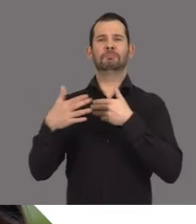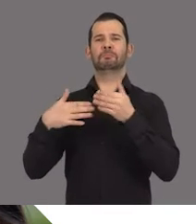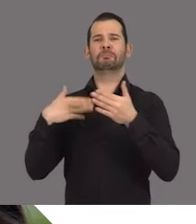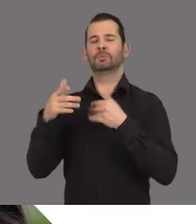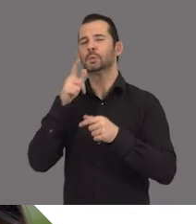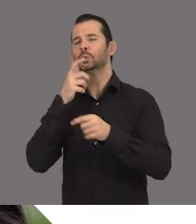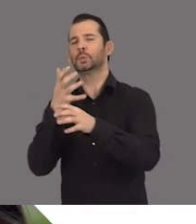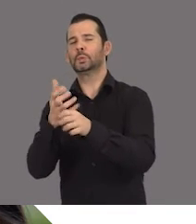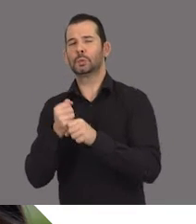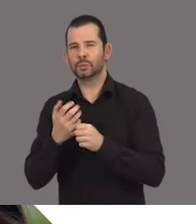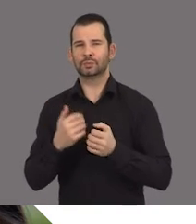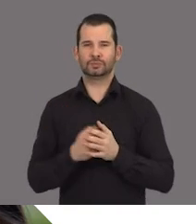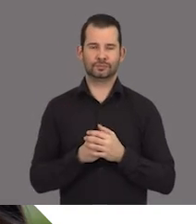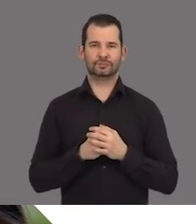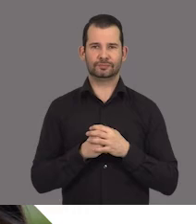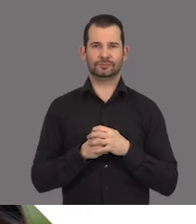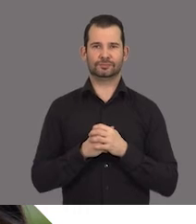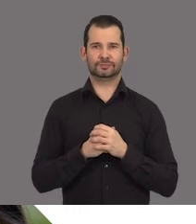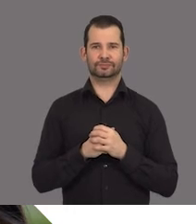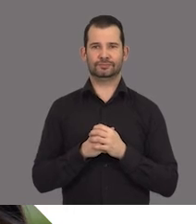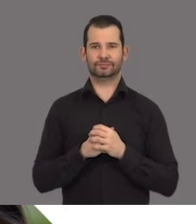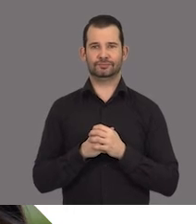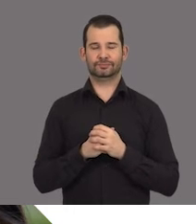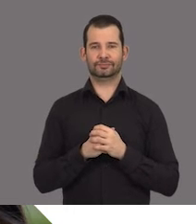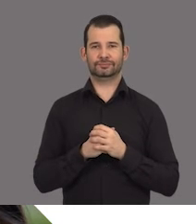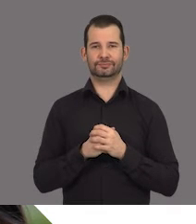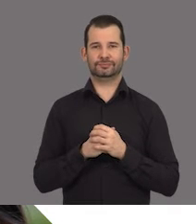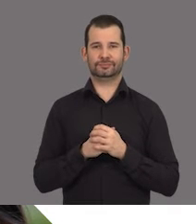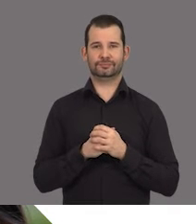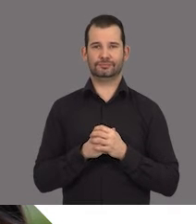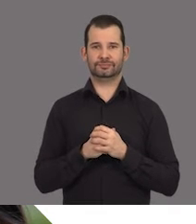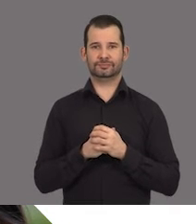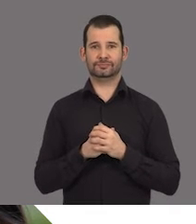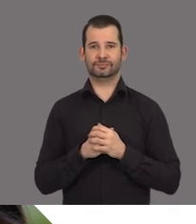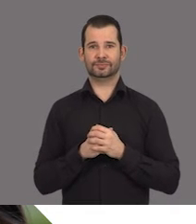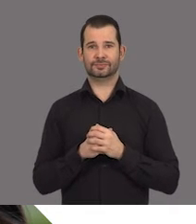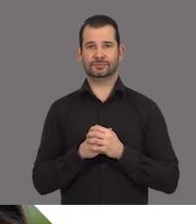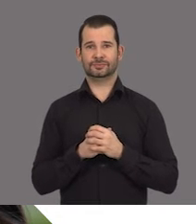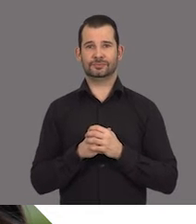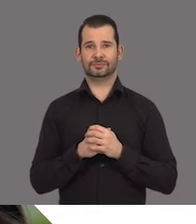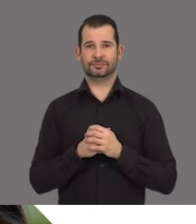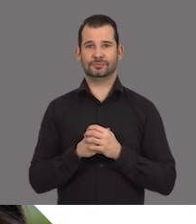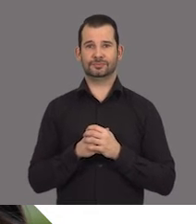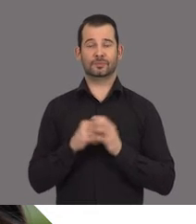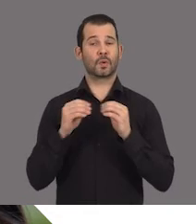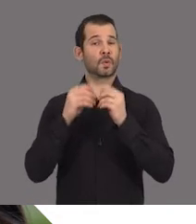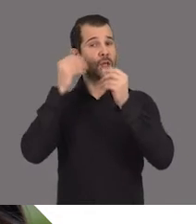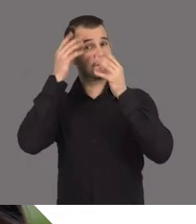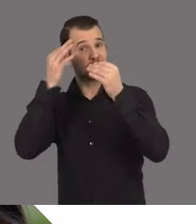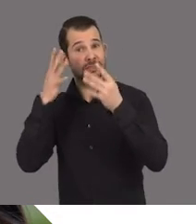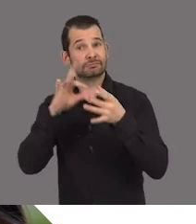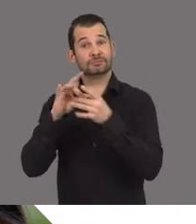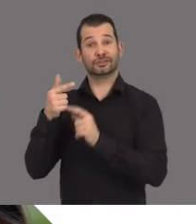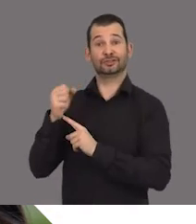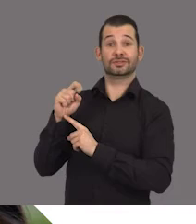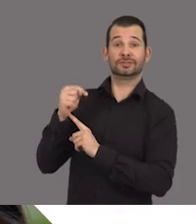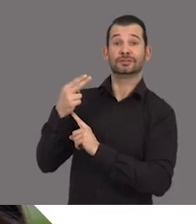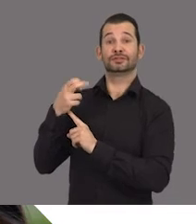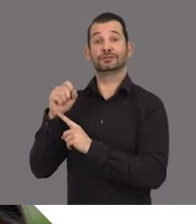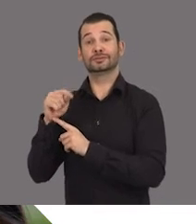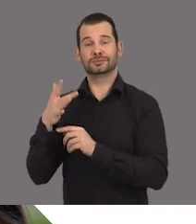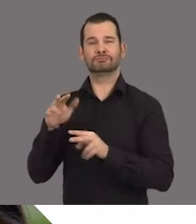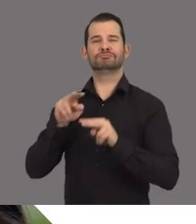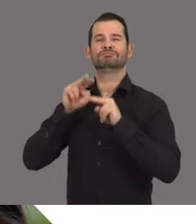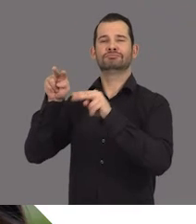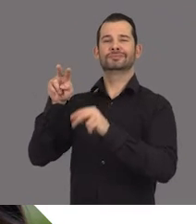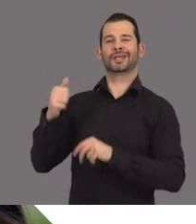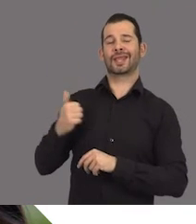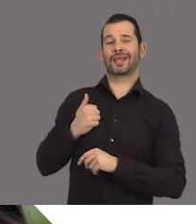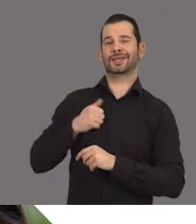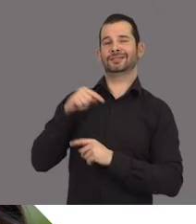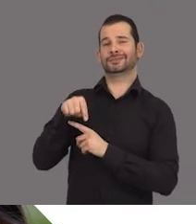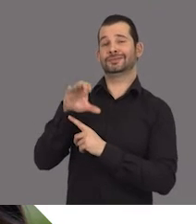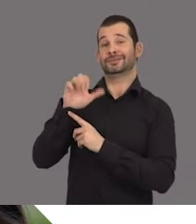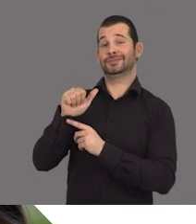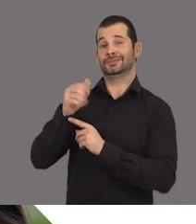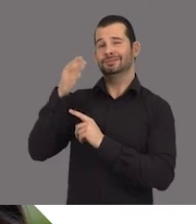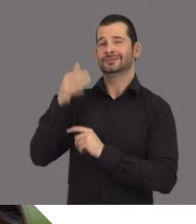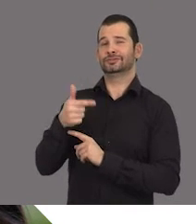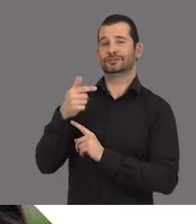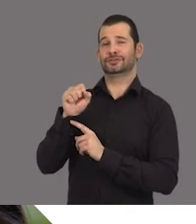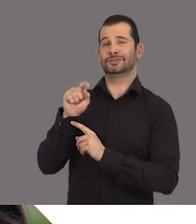For more information on the GST/HST credit, visit canada.ca/gst-hst-credit.